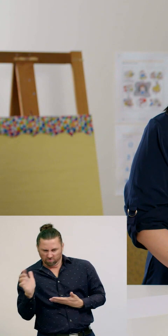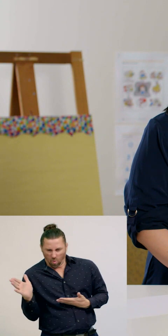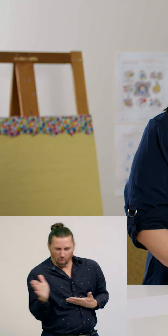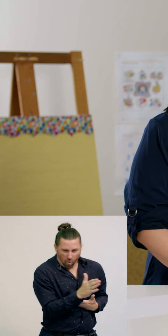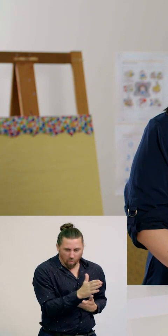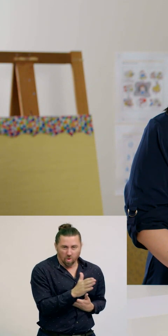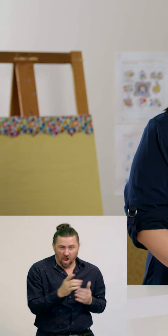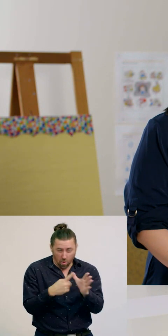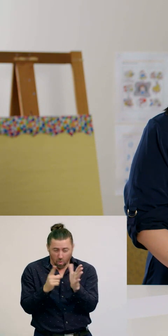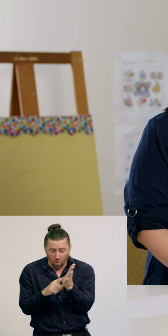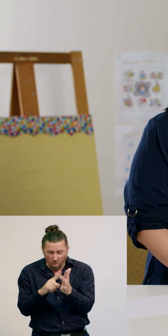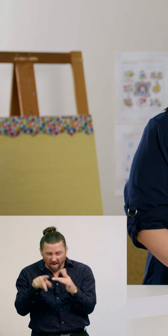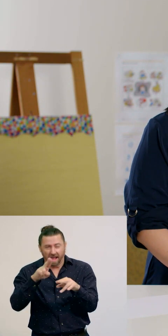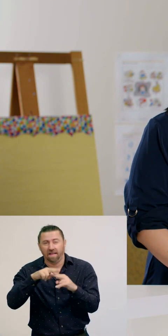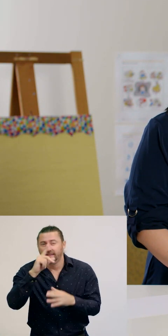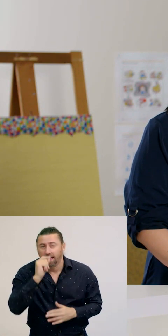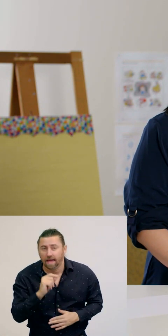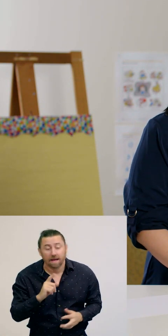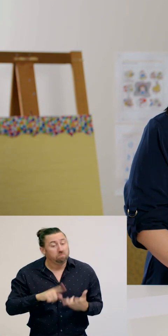If the target number cannot be reached,